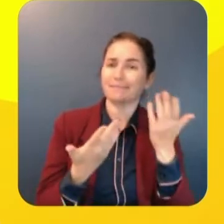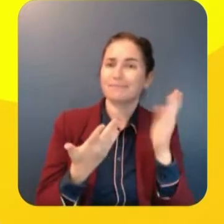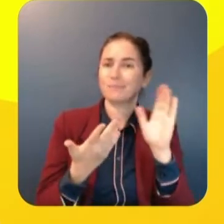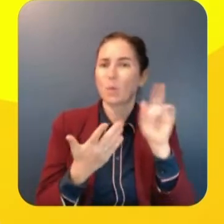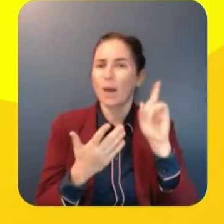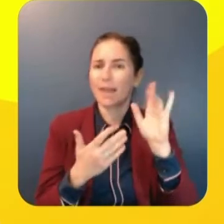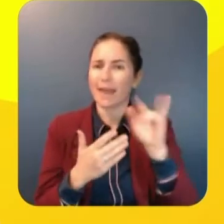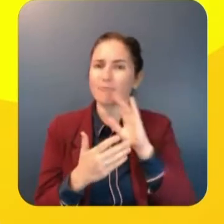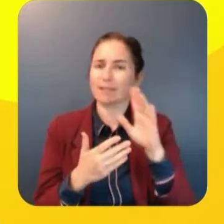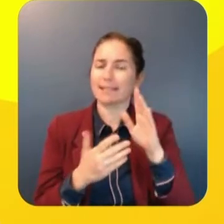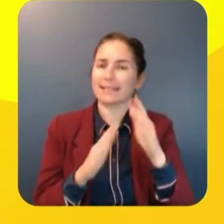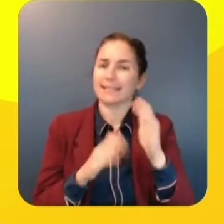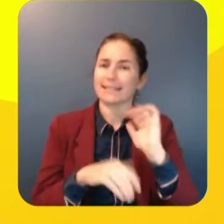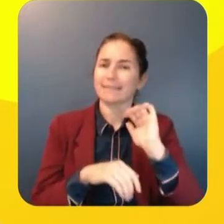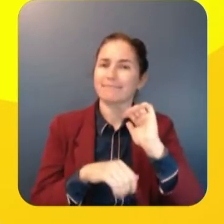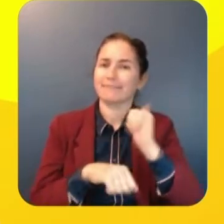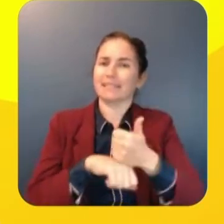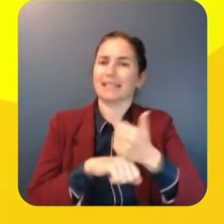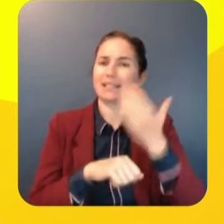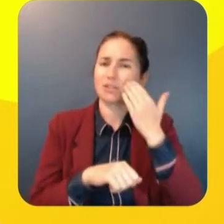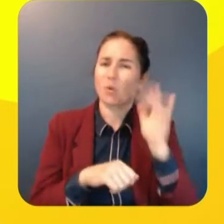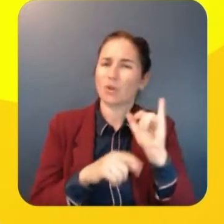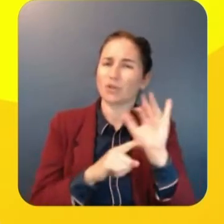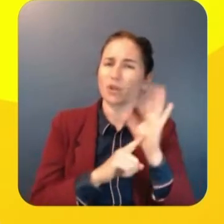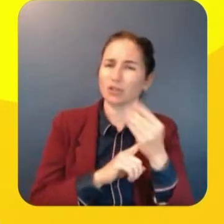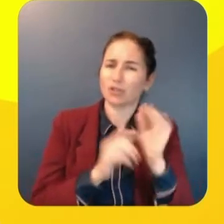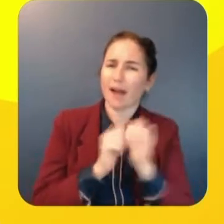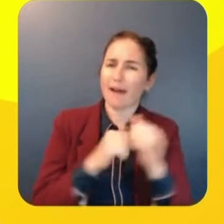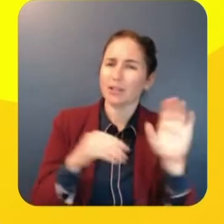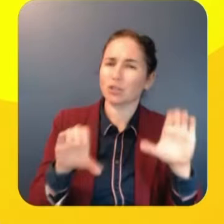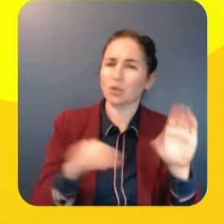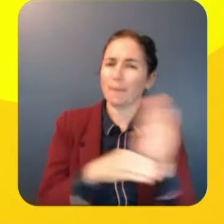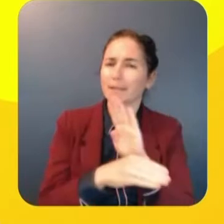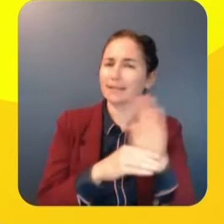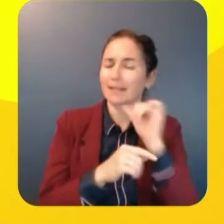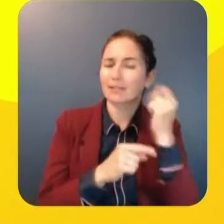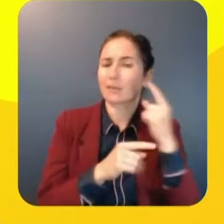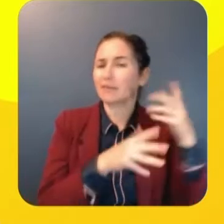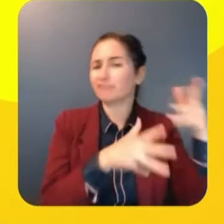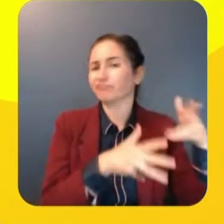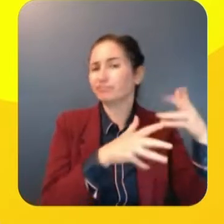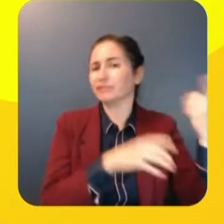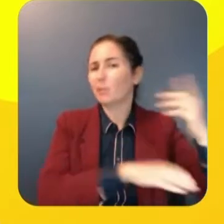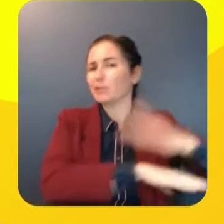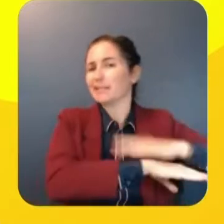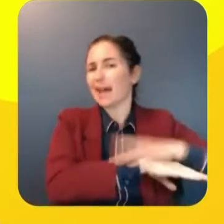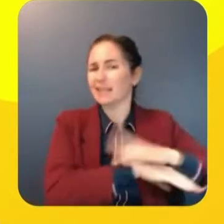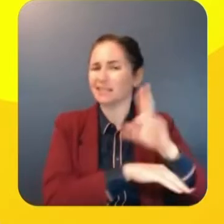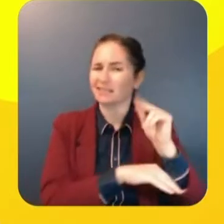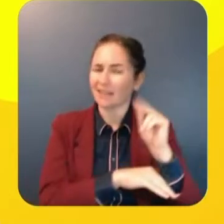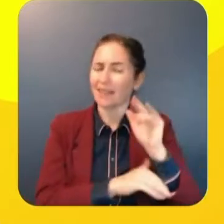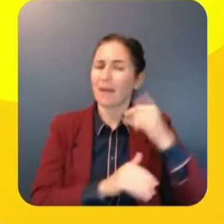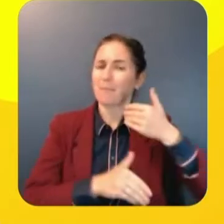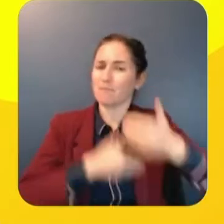the part of the way that you do business. It's not just this thing that sits on the side of someone's desk. So, I think the movement has kind of created the moment